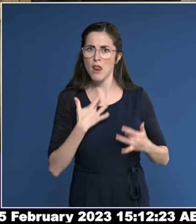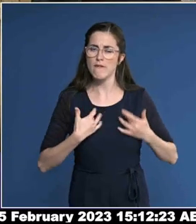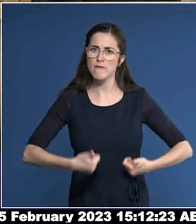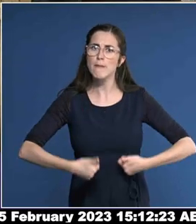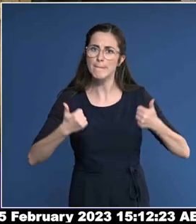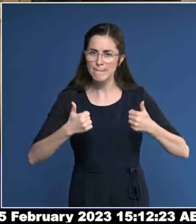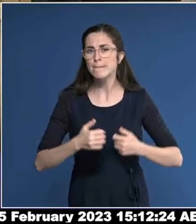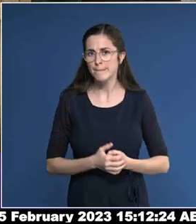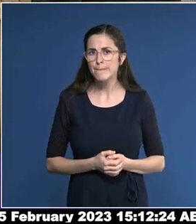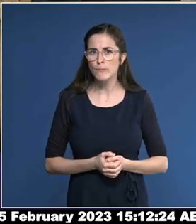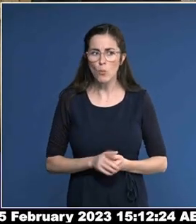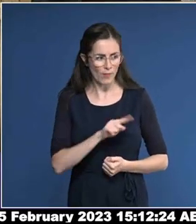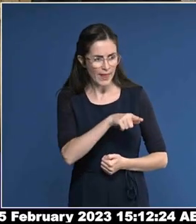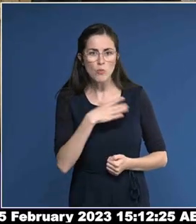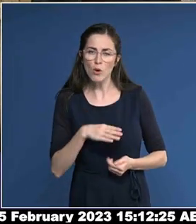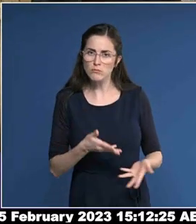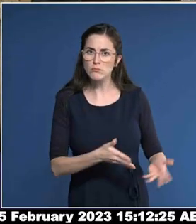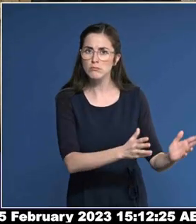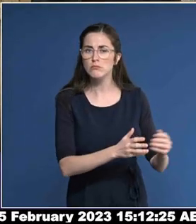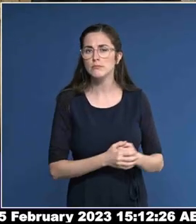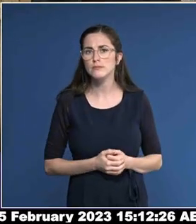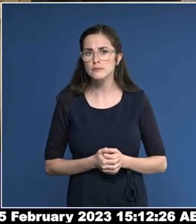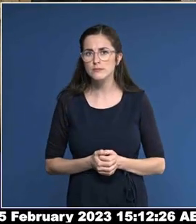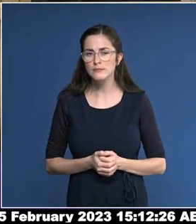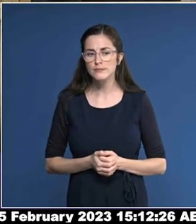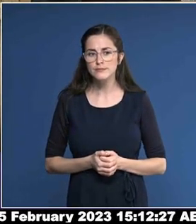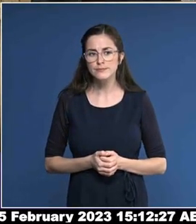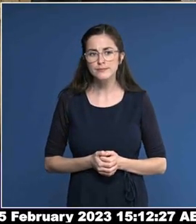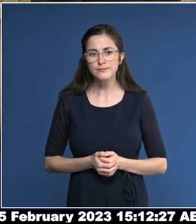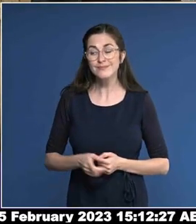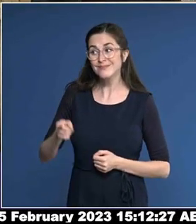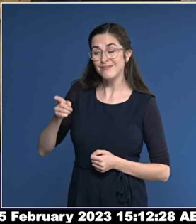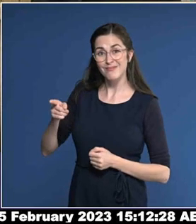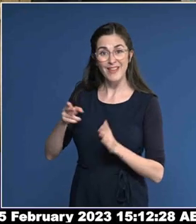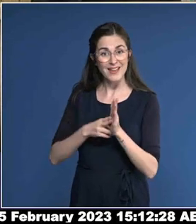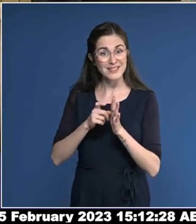I think - I think that the Commission, to a great extent in terms of its, you know,